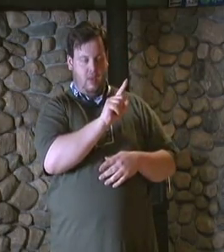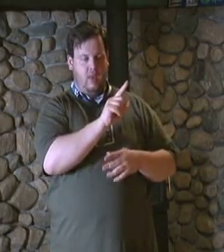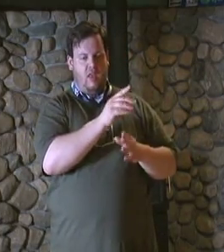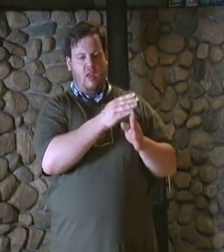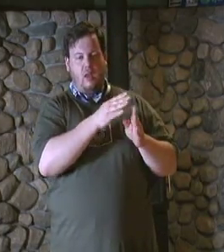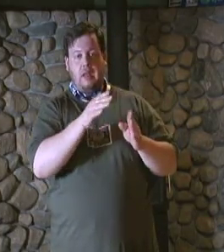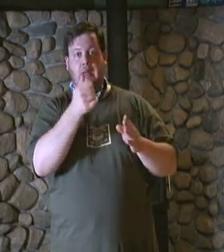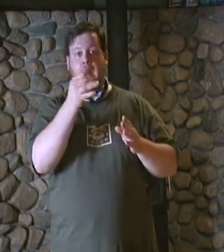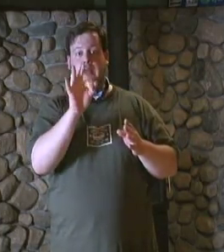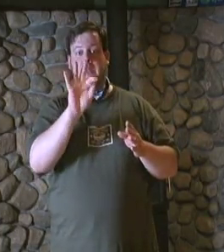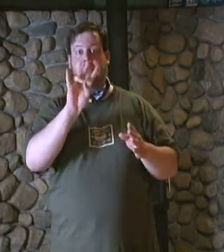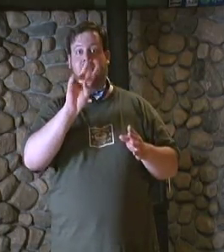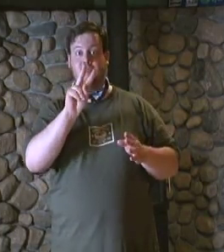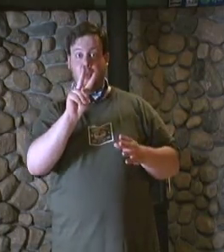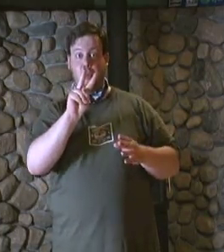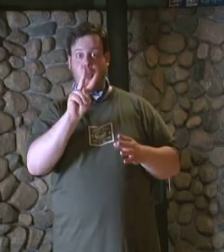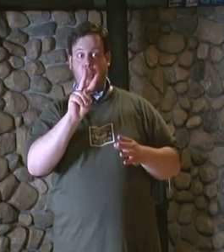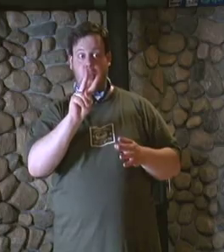That was in 1971.